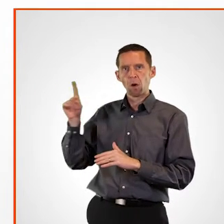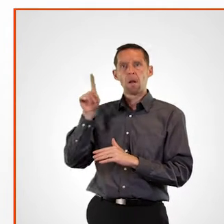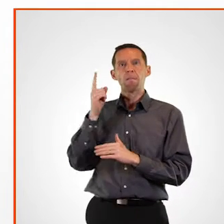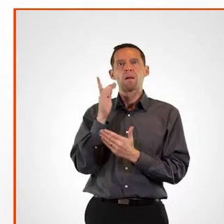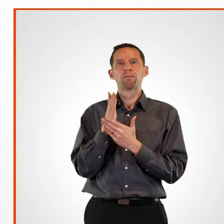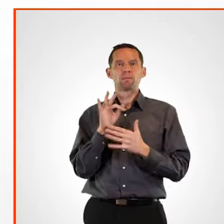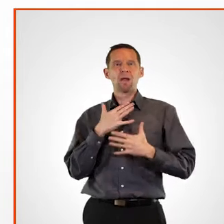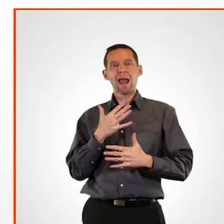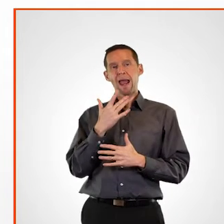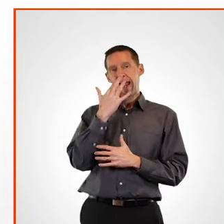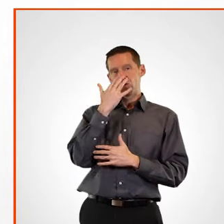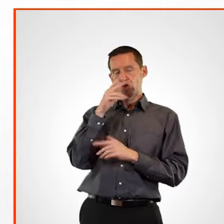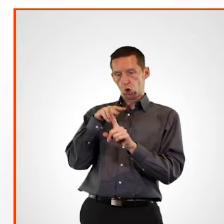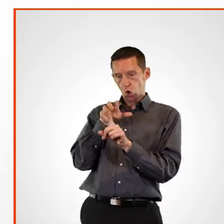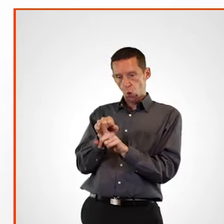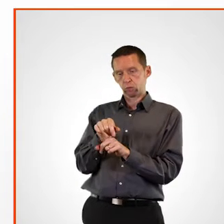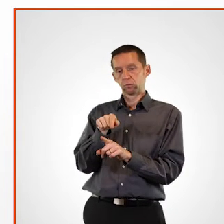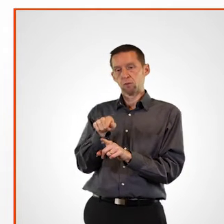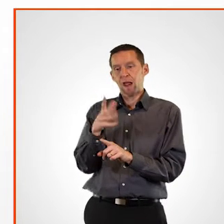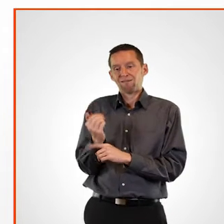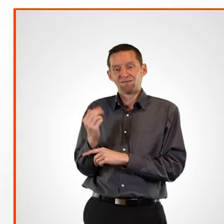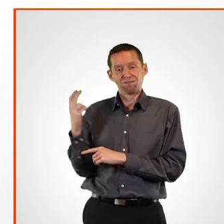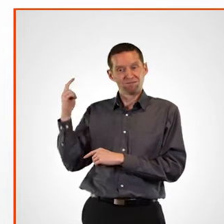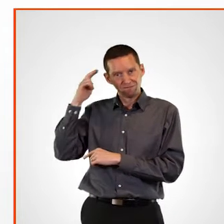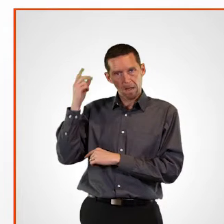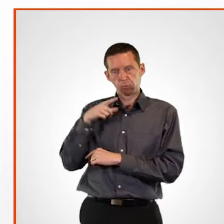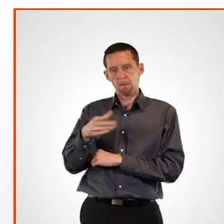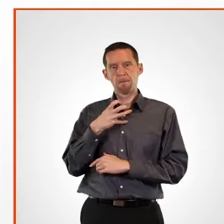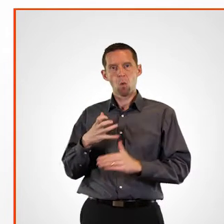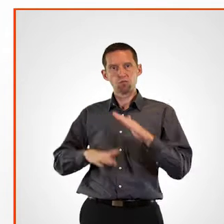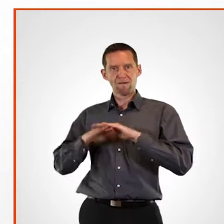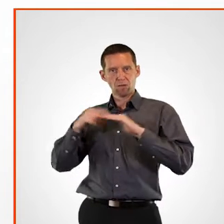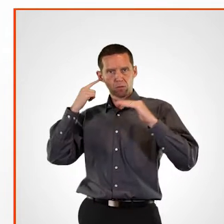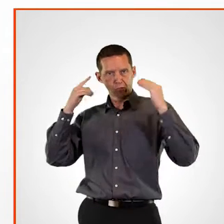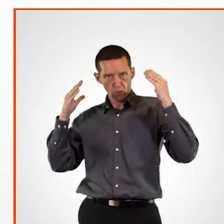the age at diagnosis of the children who had cochlear implants because they had more profound hearing losses,